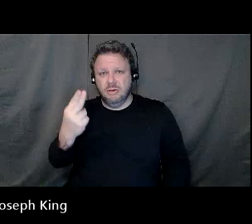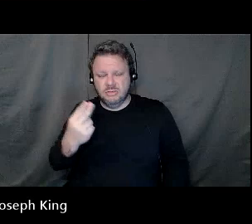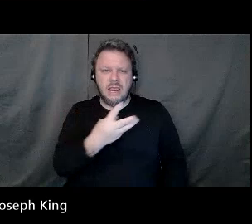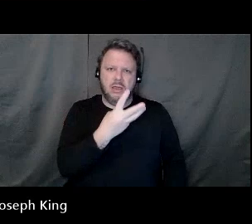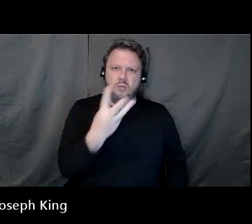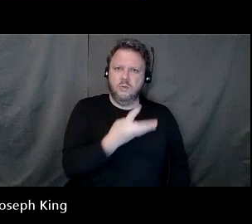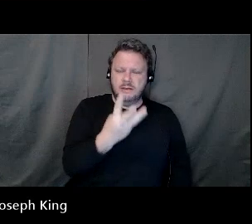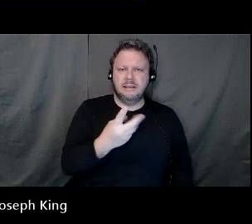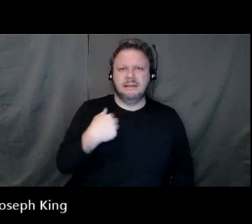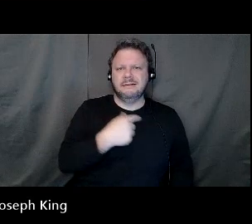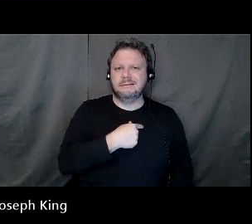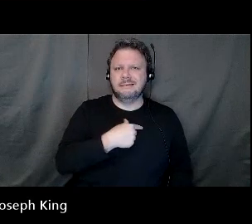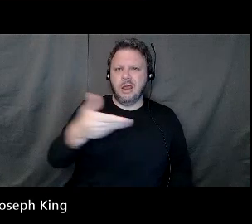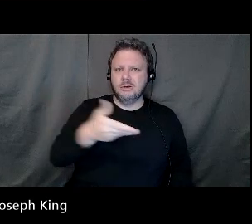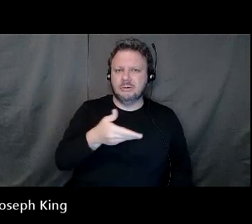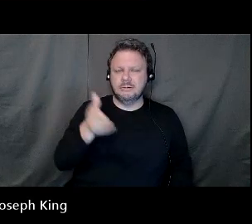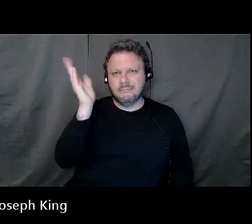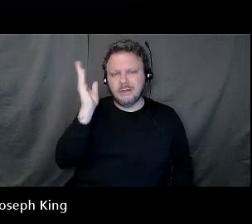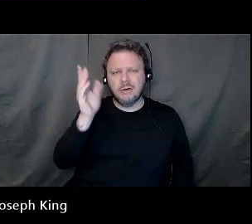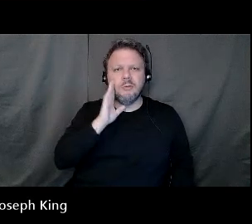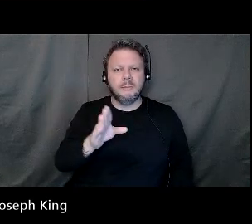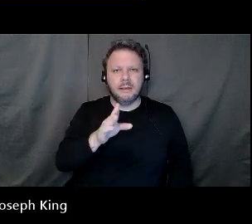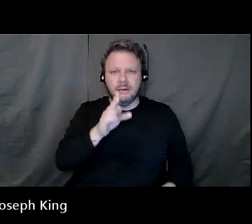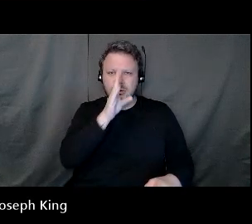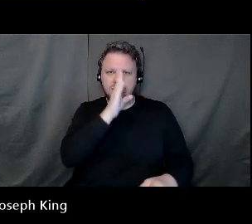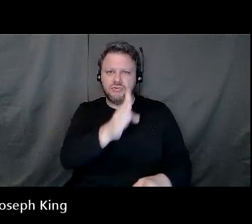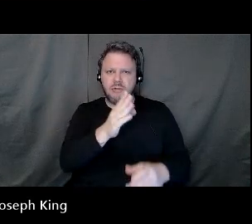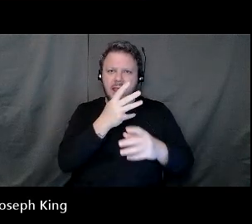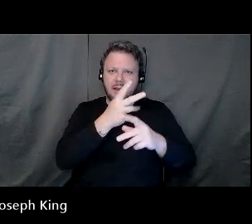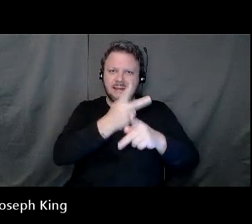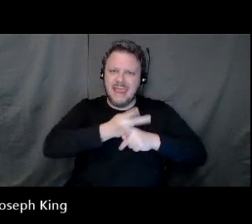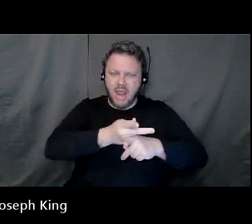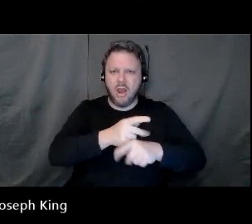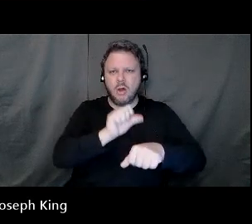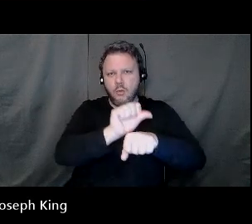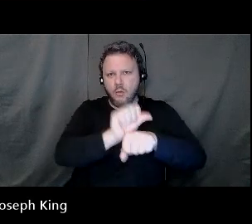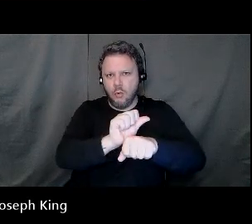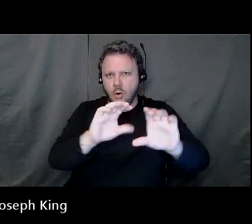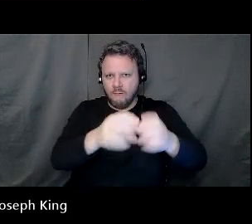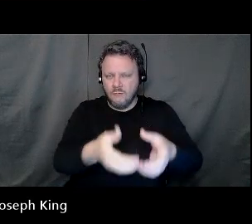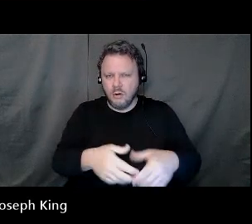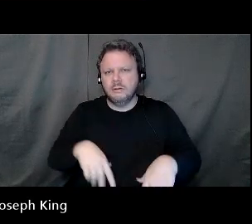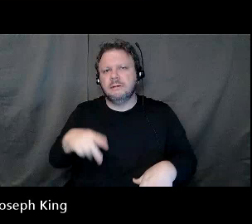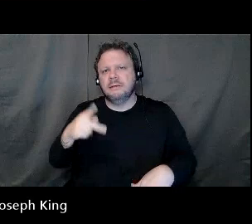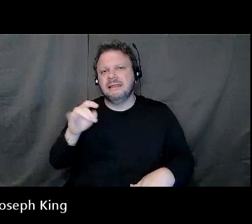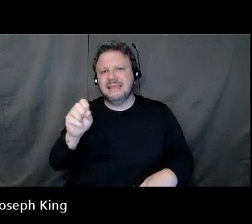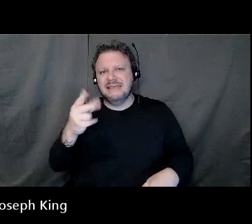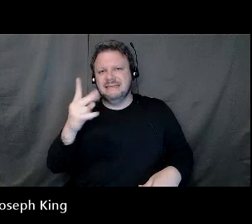Wednesday is going to be our guest speaker is going to be focused on the direct care workforce. So you'll be hearing from Kezia scales, from Phi,